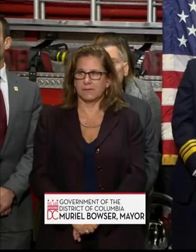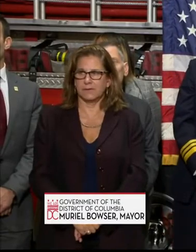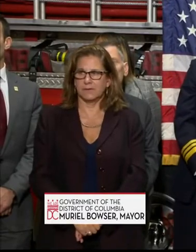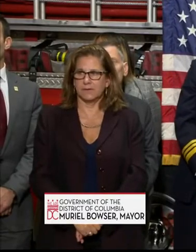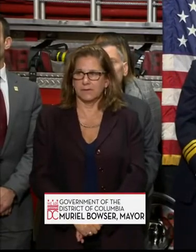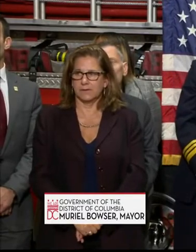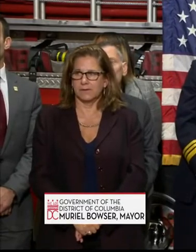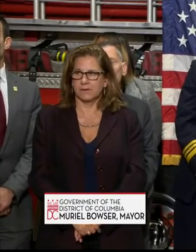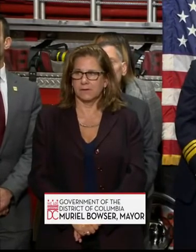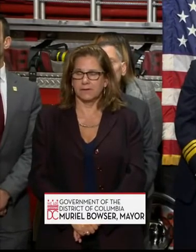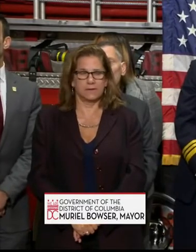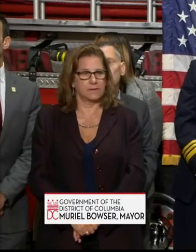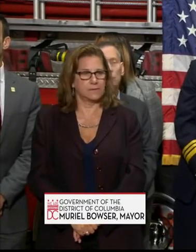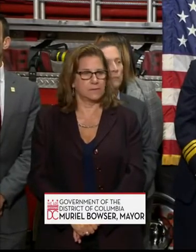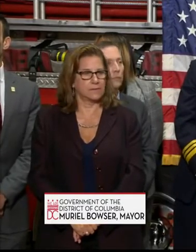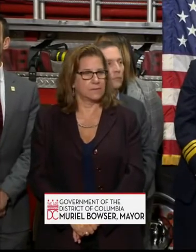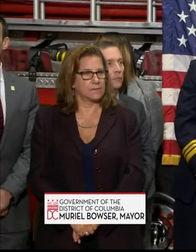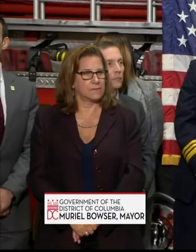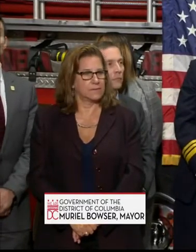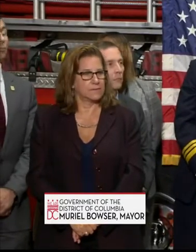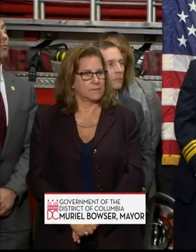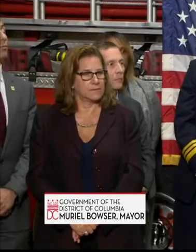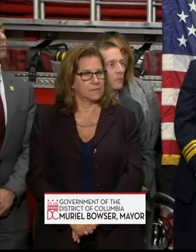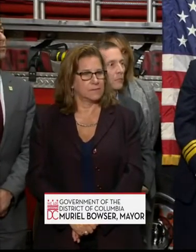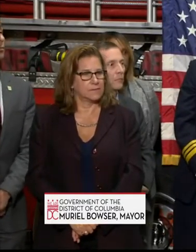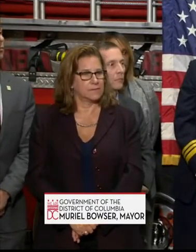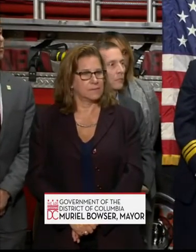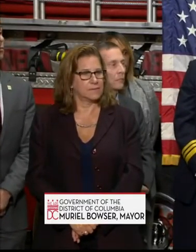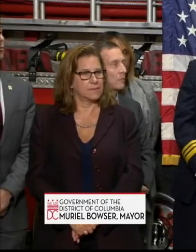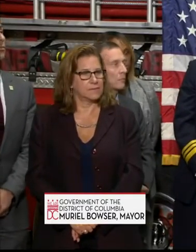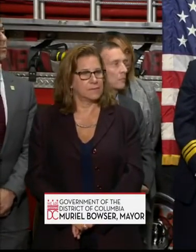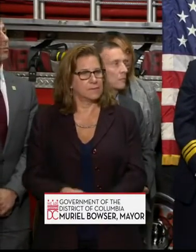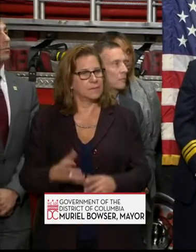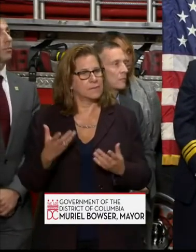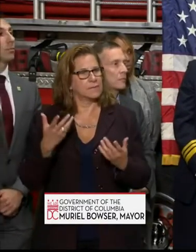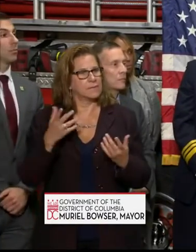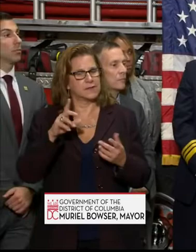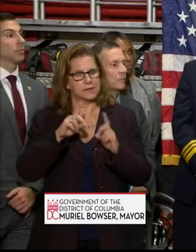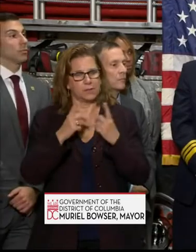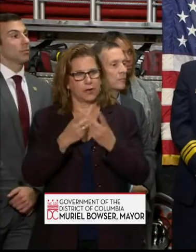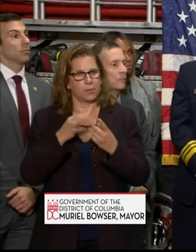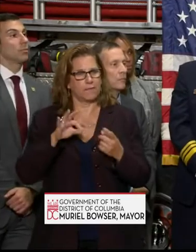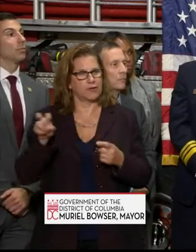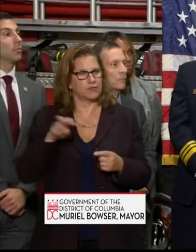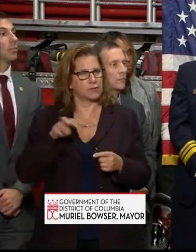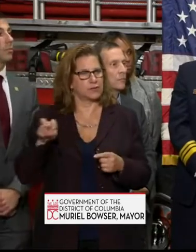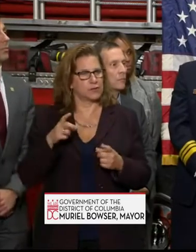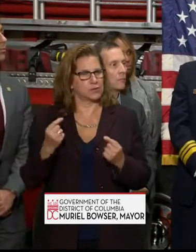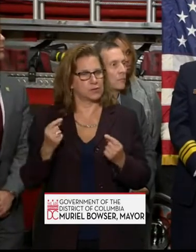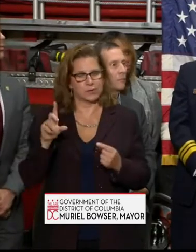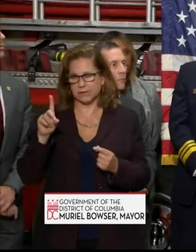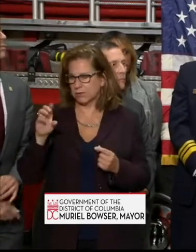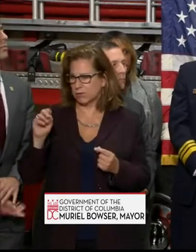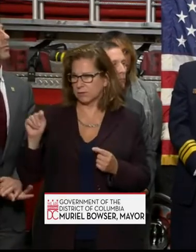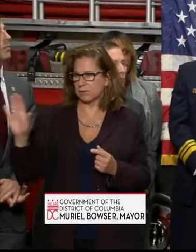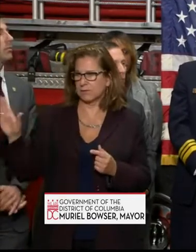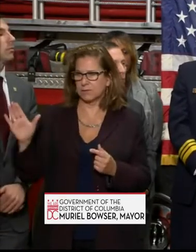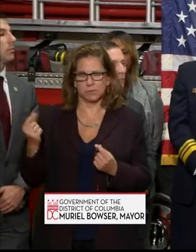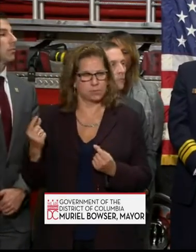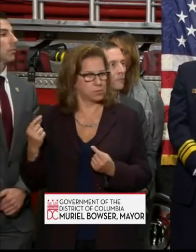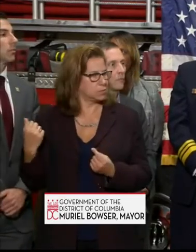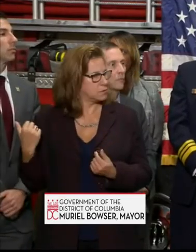SURE. WELL, DDOT WILL, AND I WILL ASK